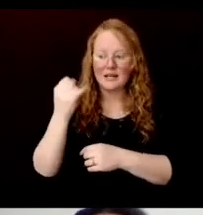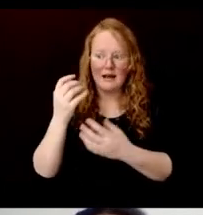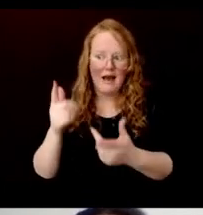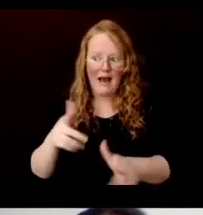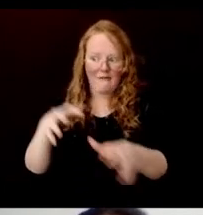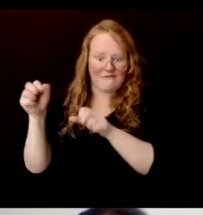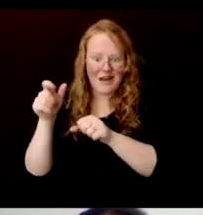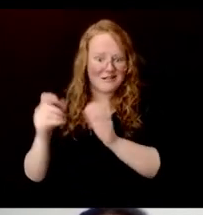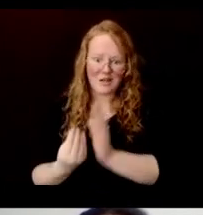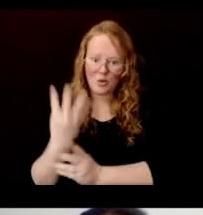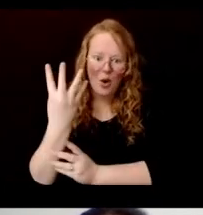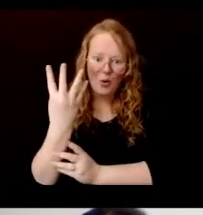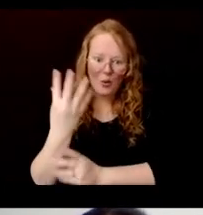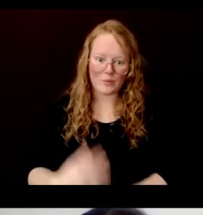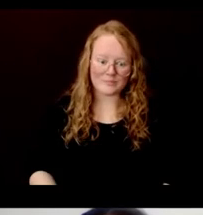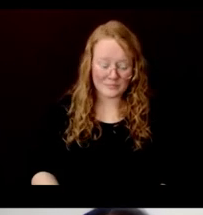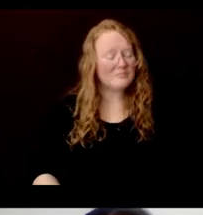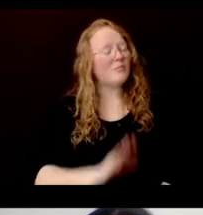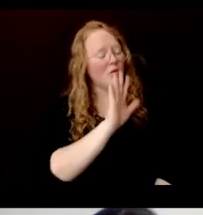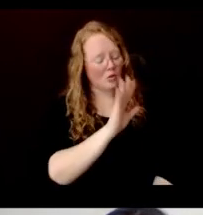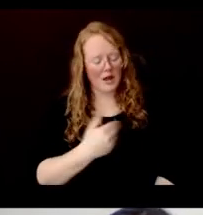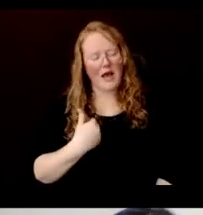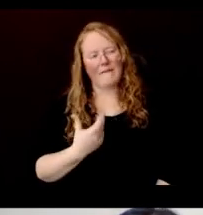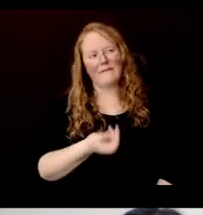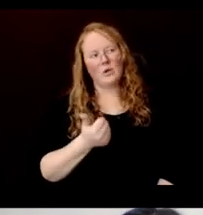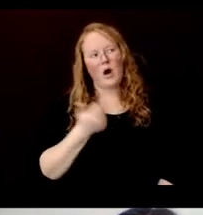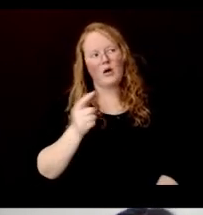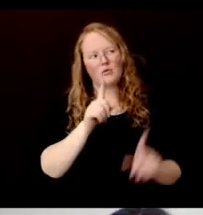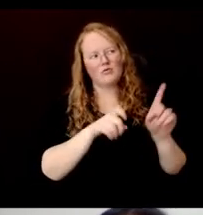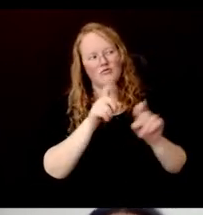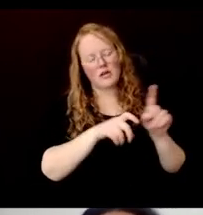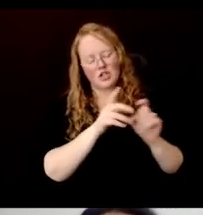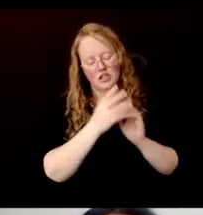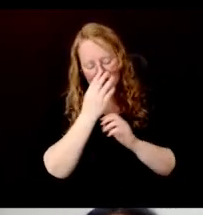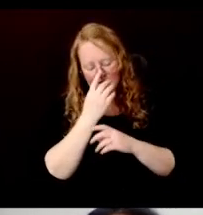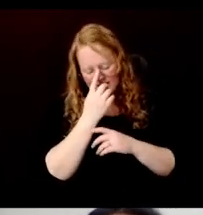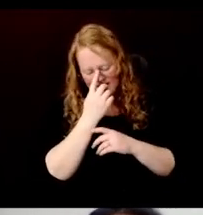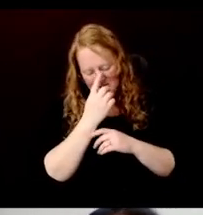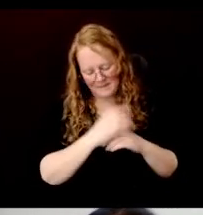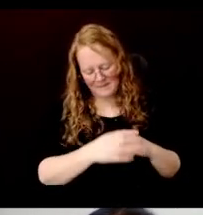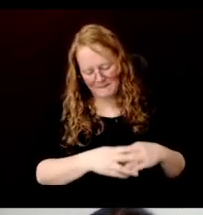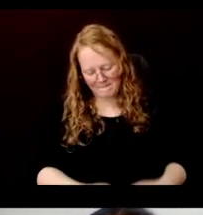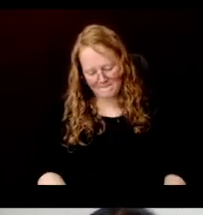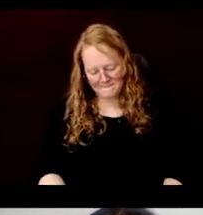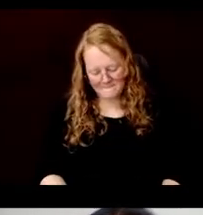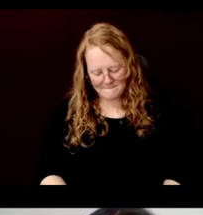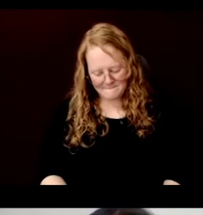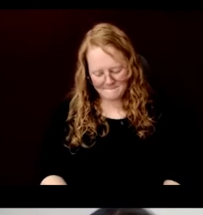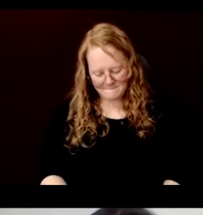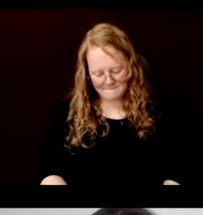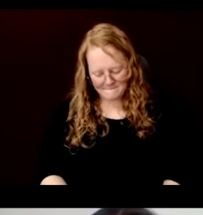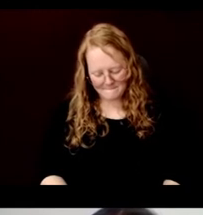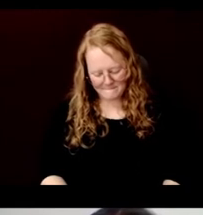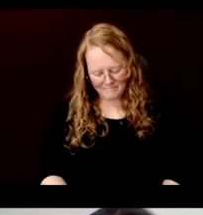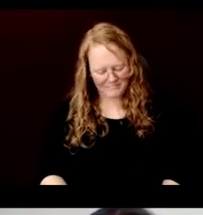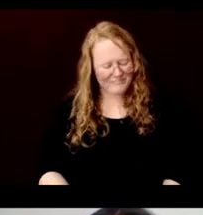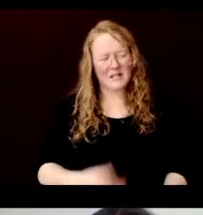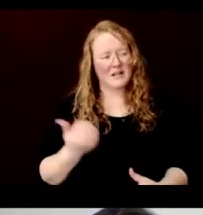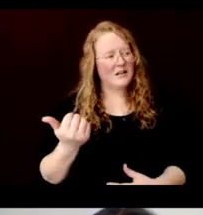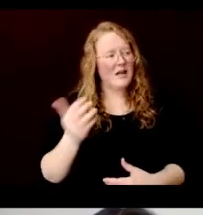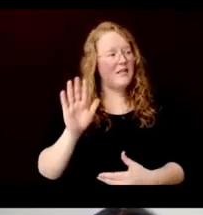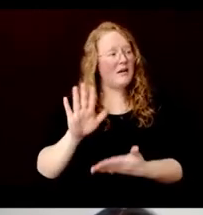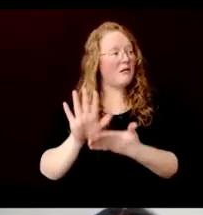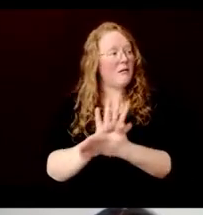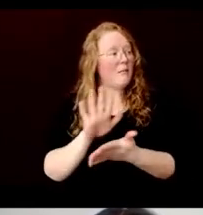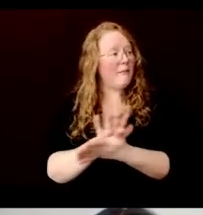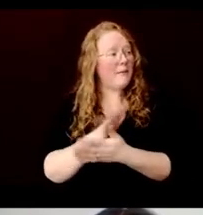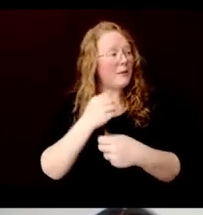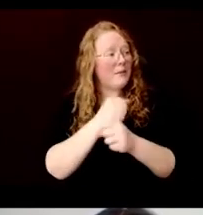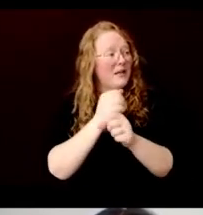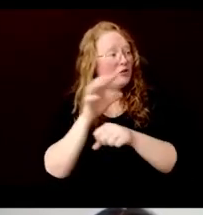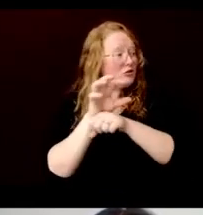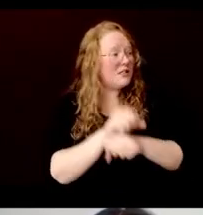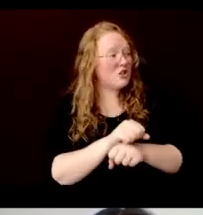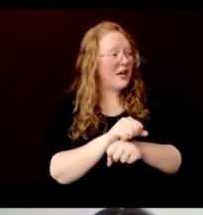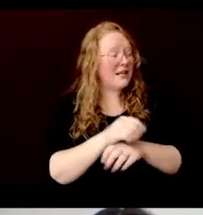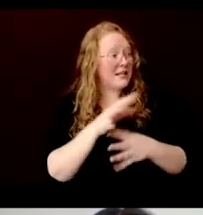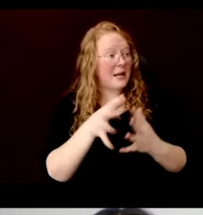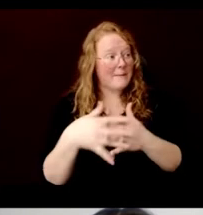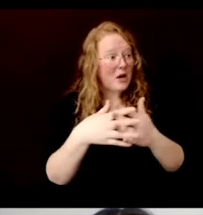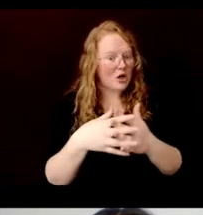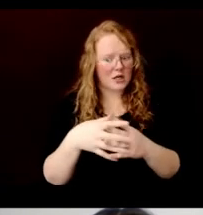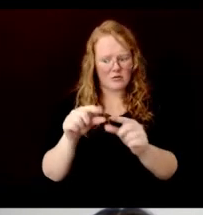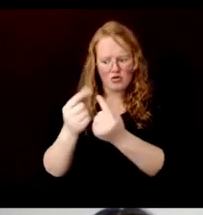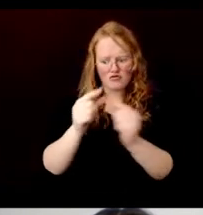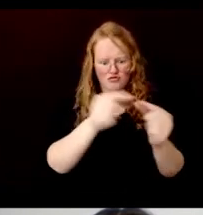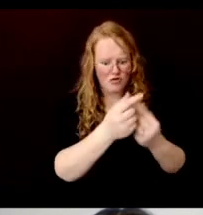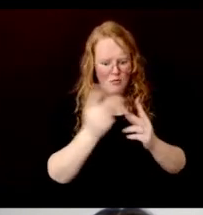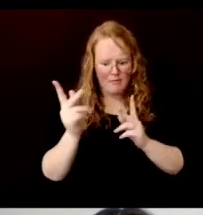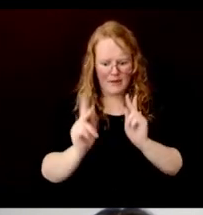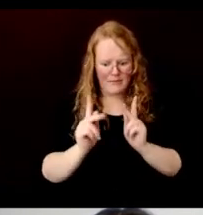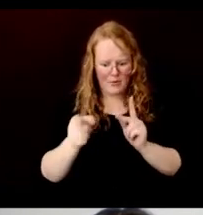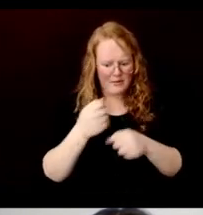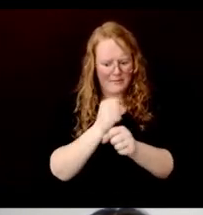I have a couple questions come in that asks both, "Are there analogous paper making traditions in the Americas," and, "Are there groups making handmade paper in the U.S. today?"